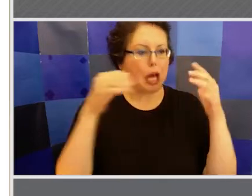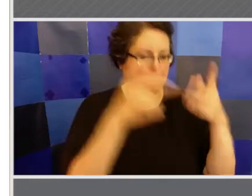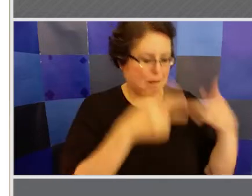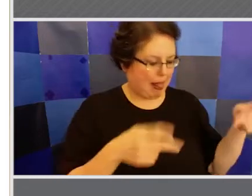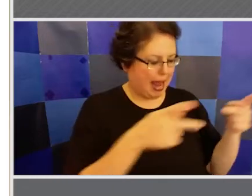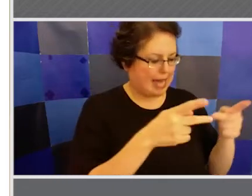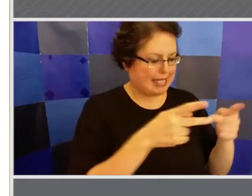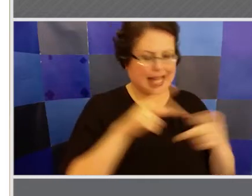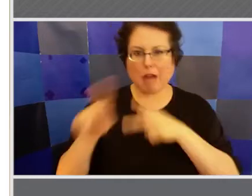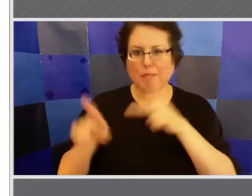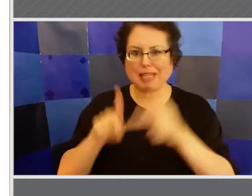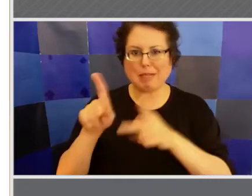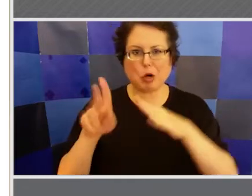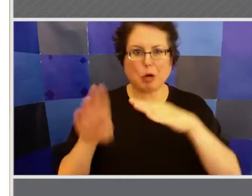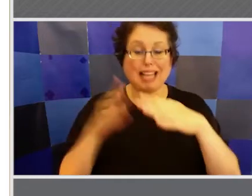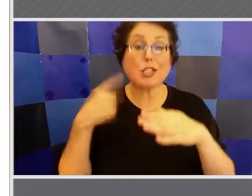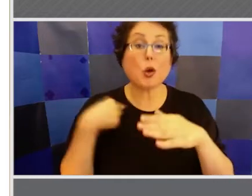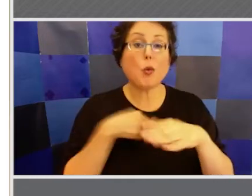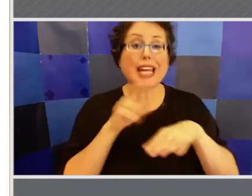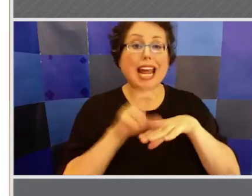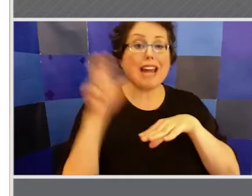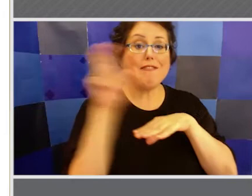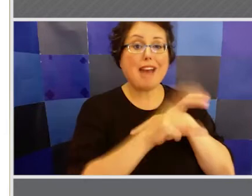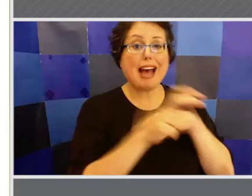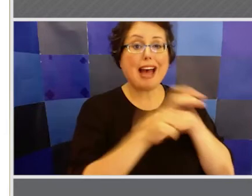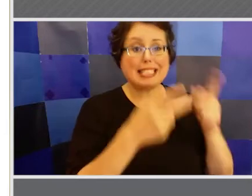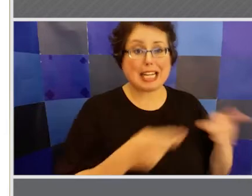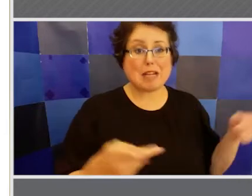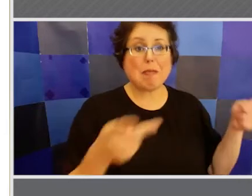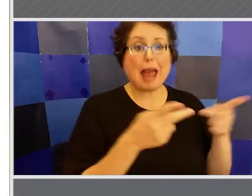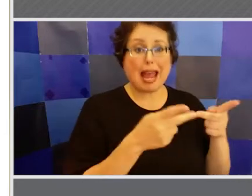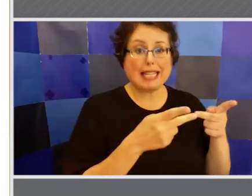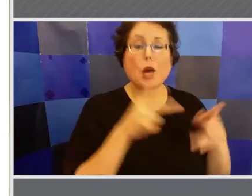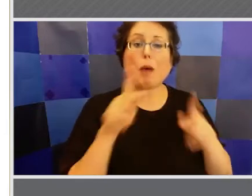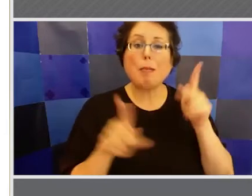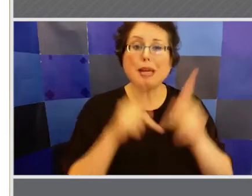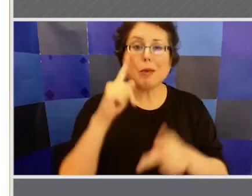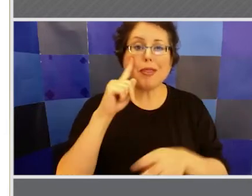in place I think probably commonly when when one thinks of Ura, we think of investing in